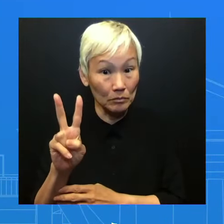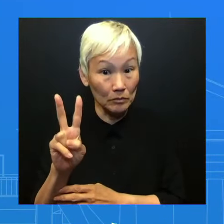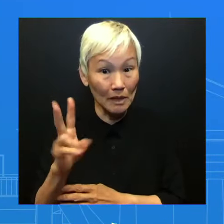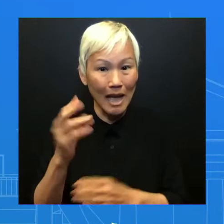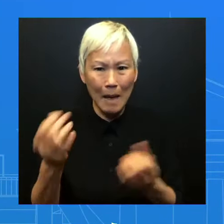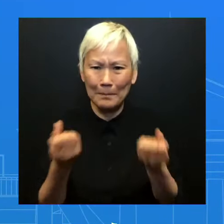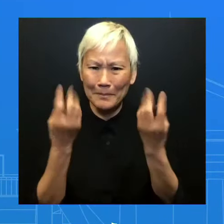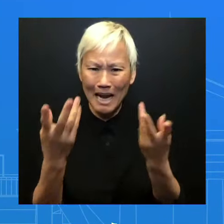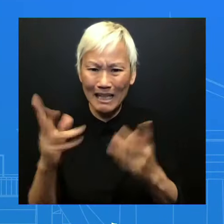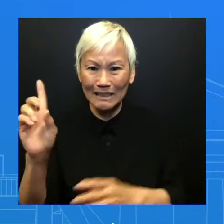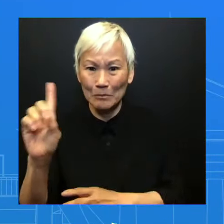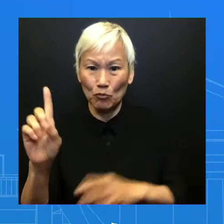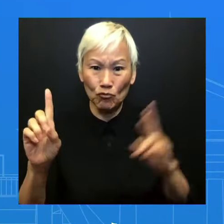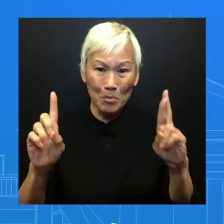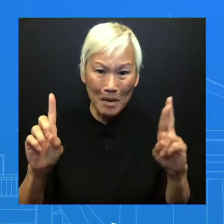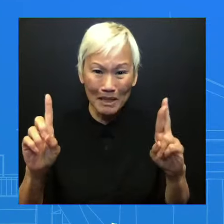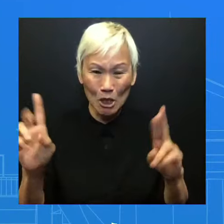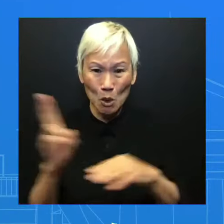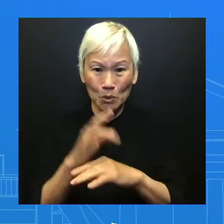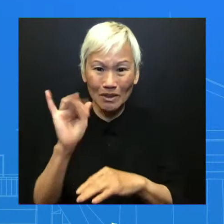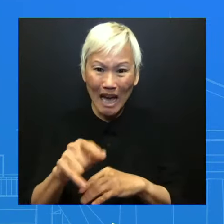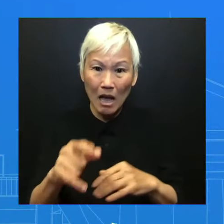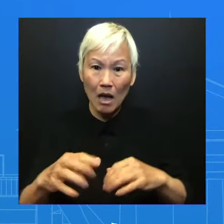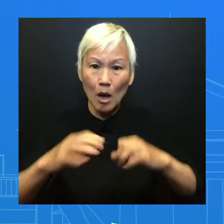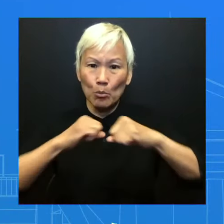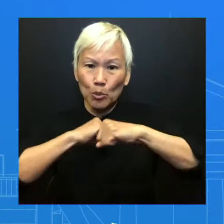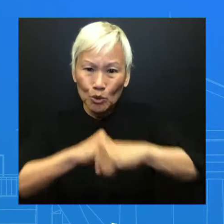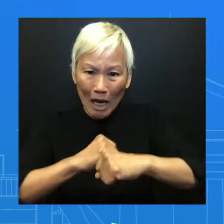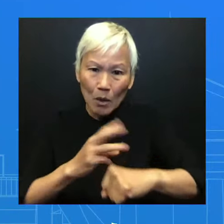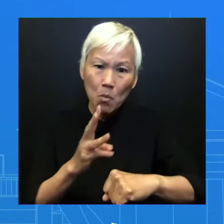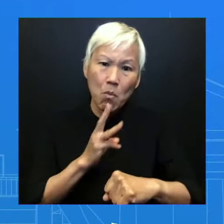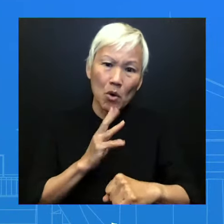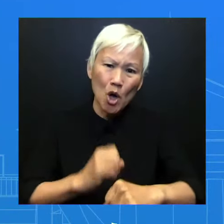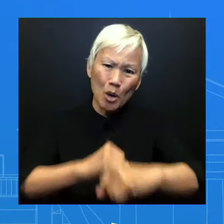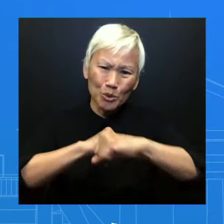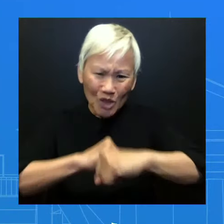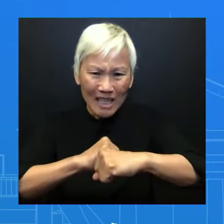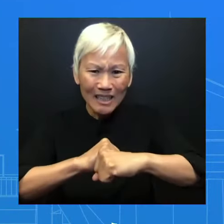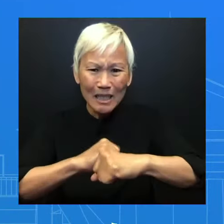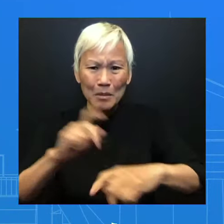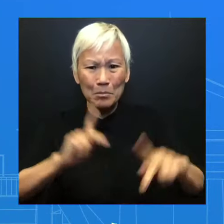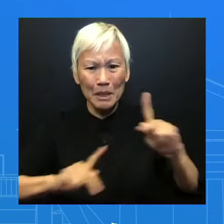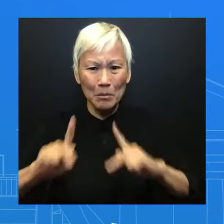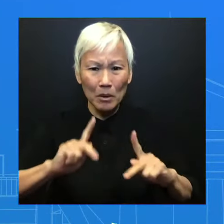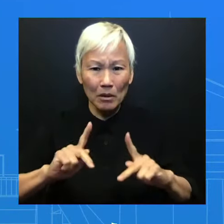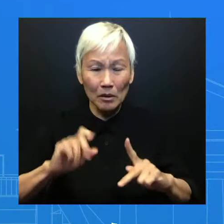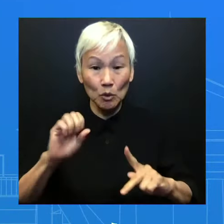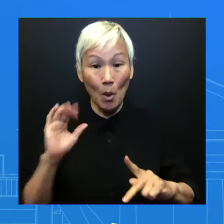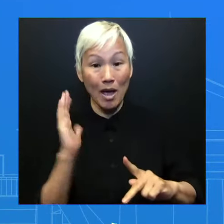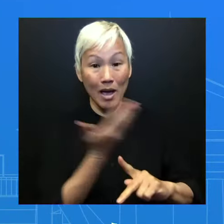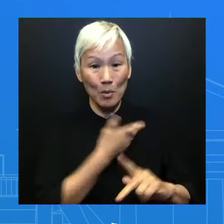So, our legal team -- as you can imagine, as you all know -- is carefully reviewing the decision.